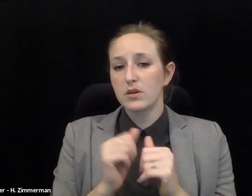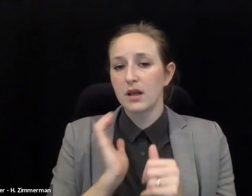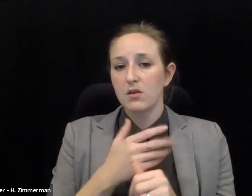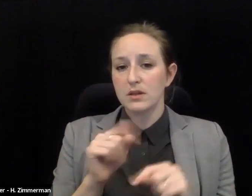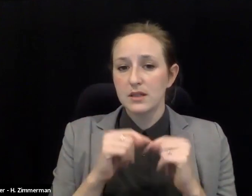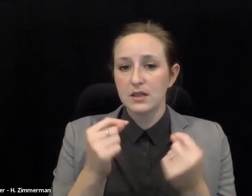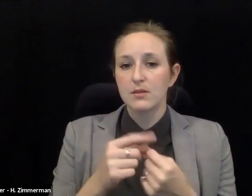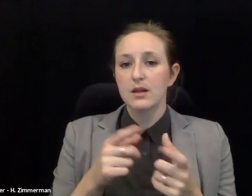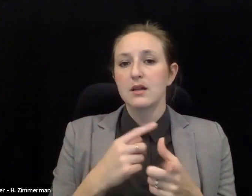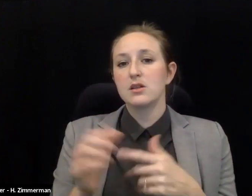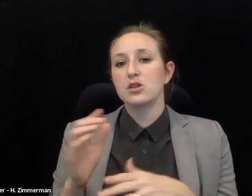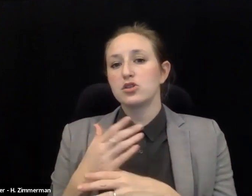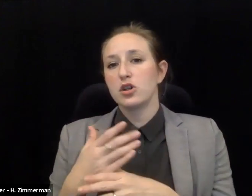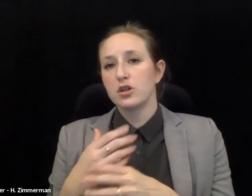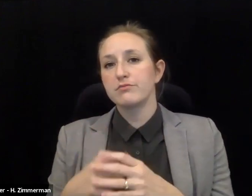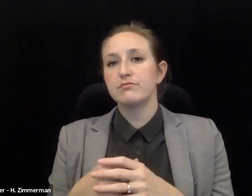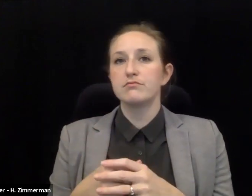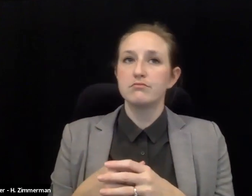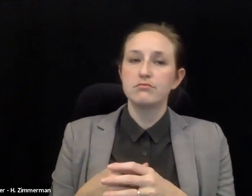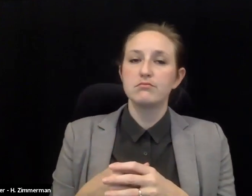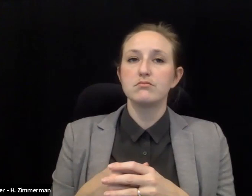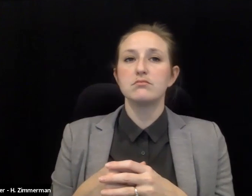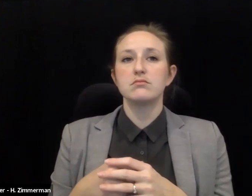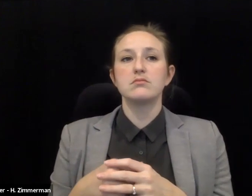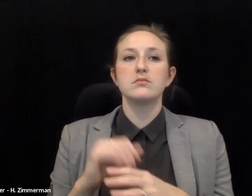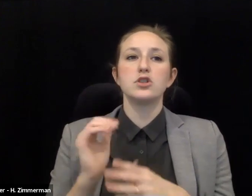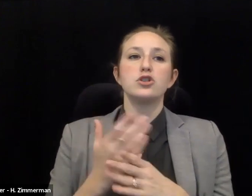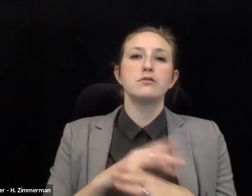Or implement lessons learned into her next round of